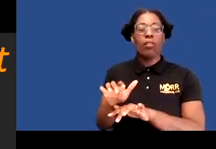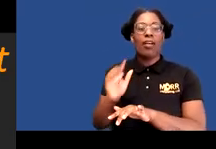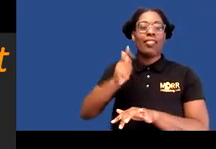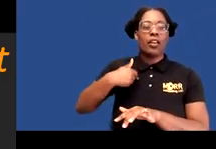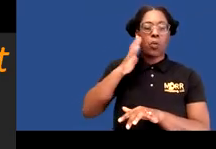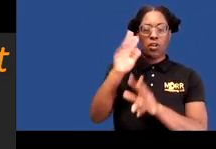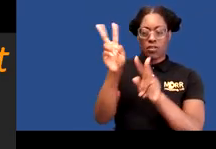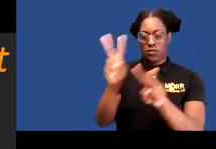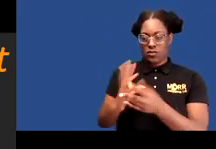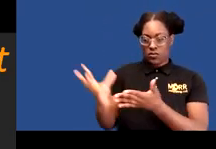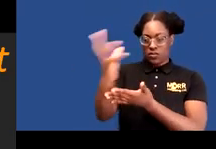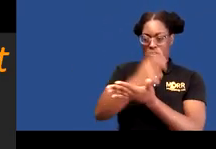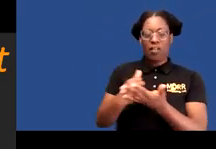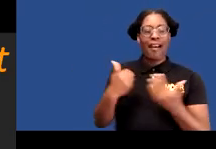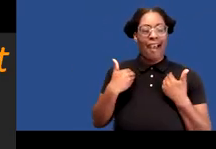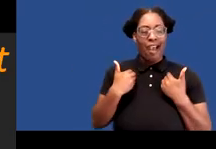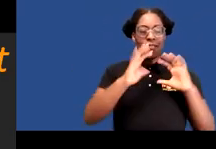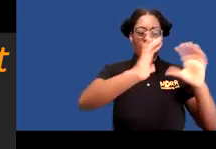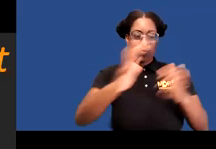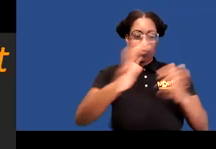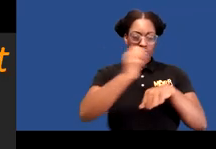that all of the posts will be anonymous.